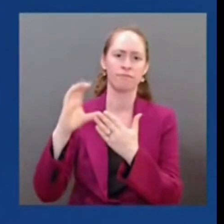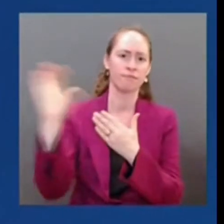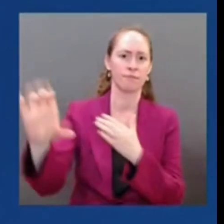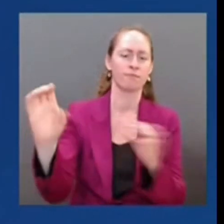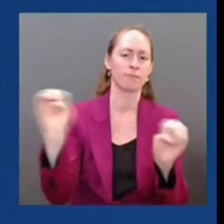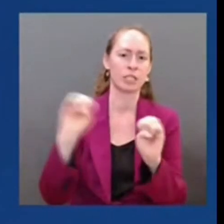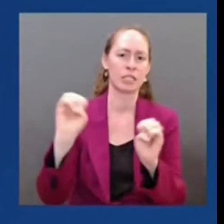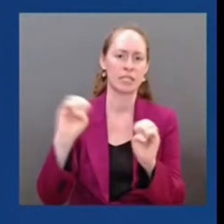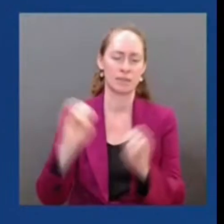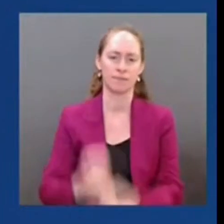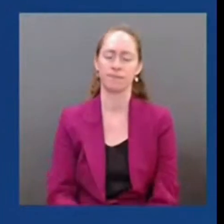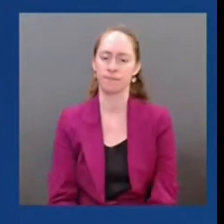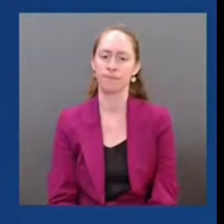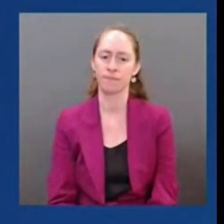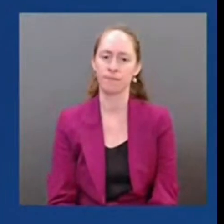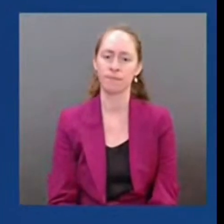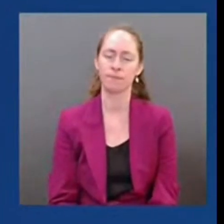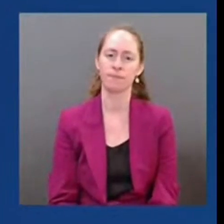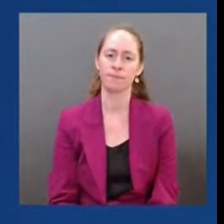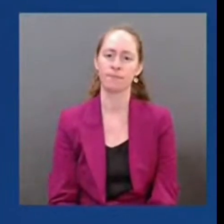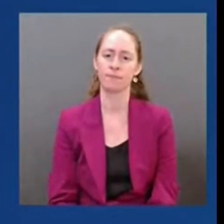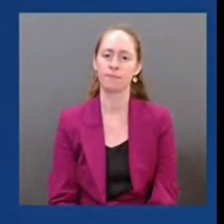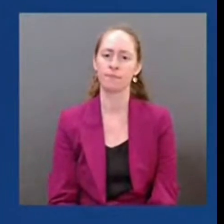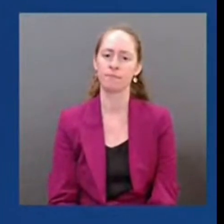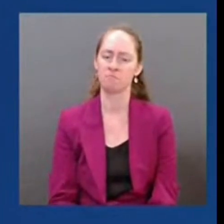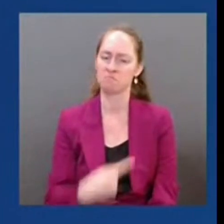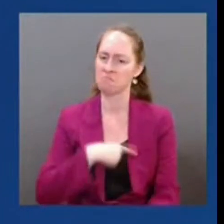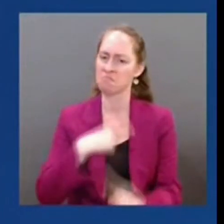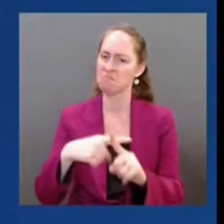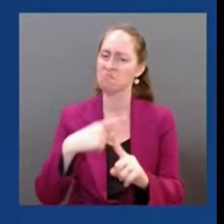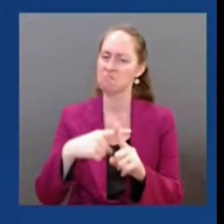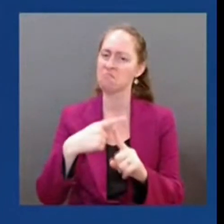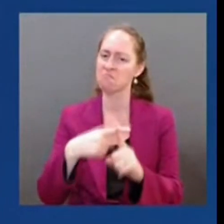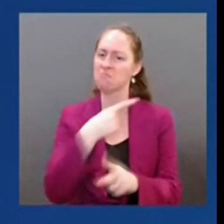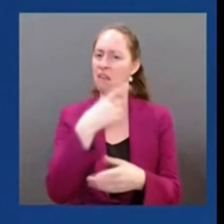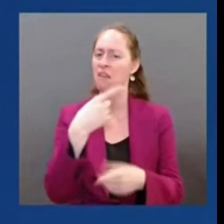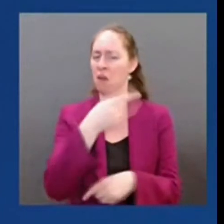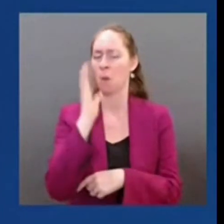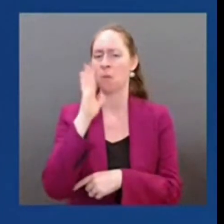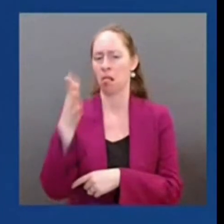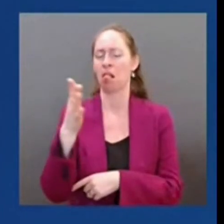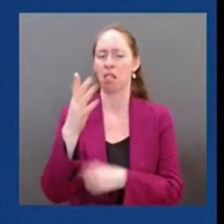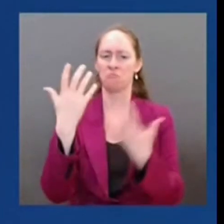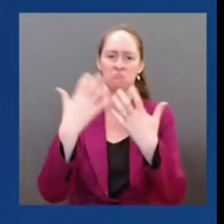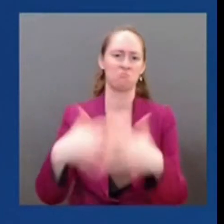REQUEST WE HAVE PUT IN. IT'S AN EMERGENCY SUPPLEMENTAL AND I REIN NFIDENT CONGRESS